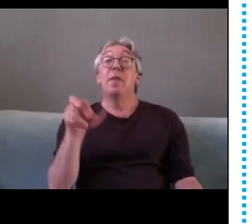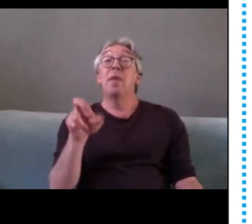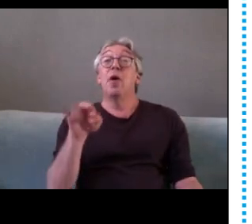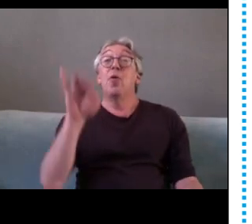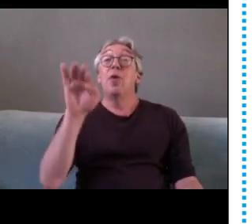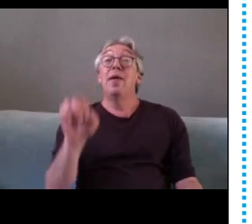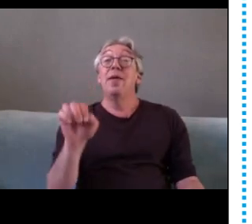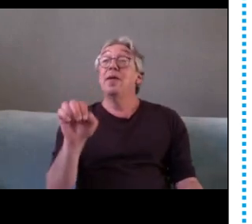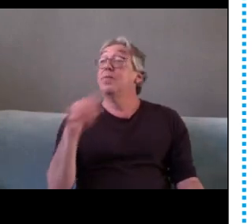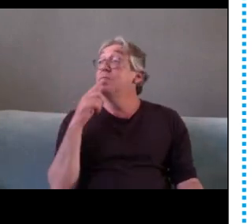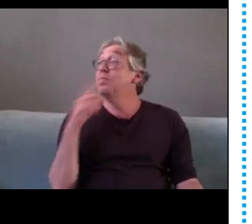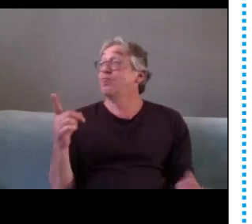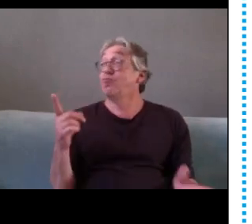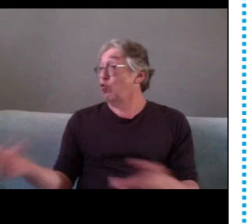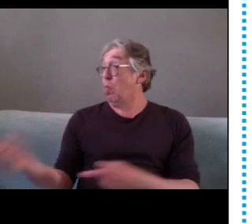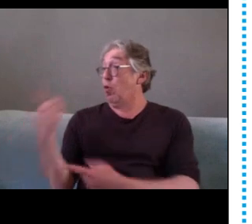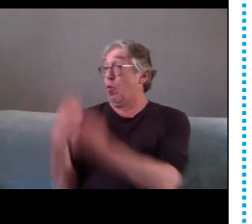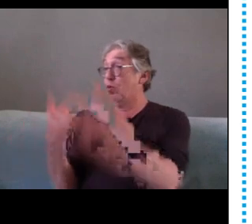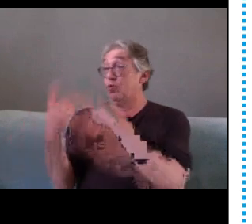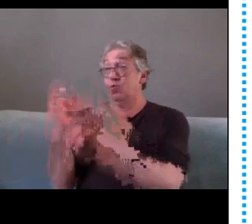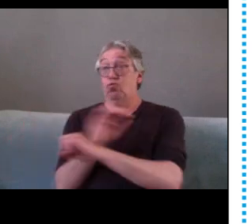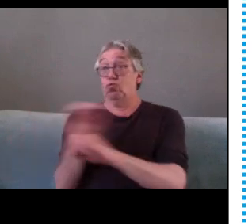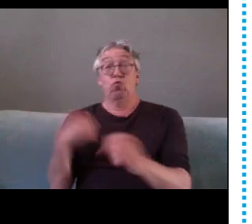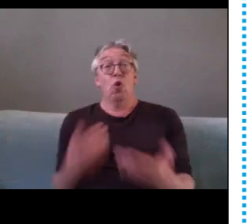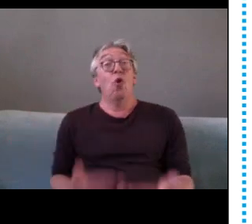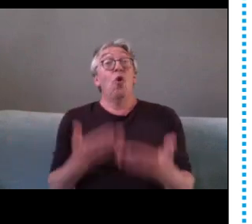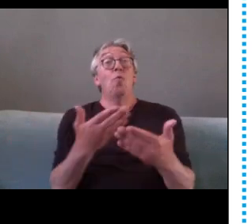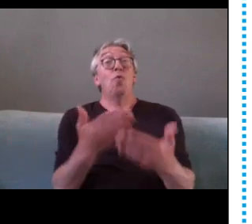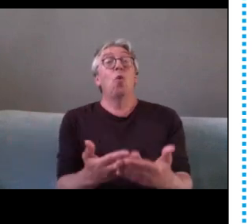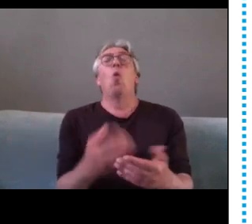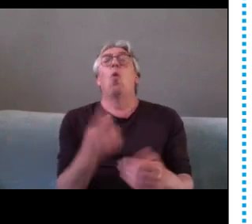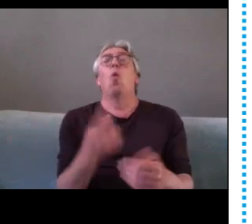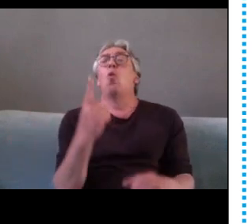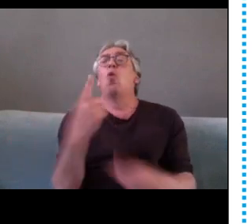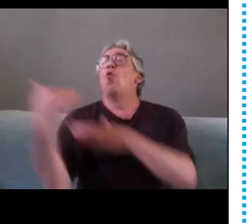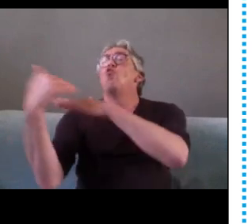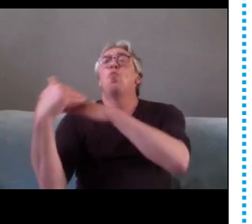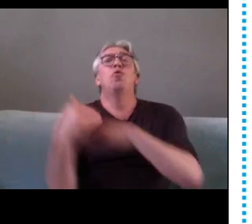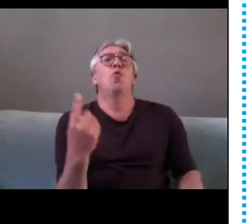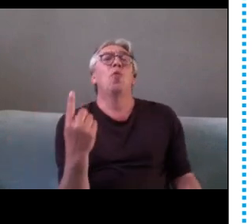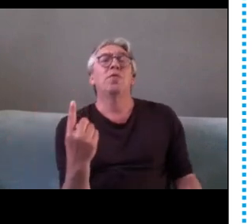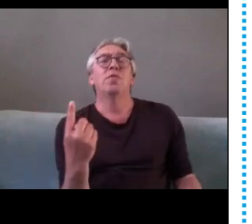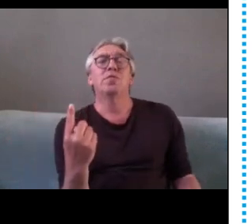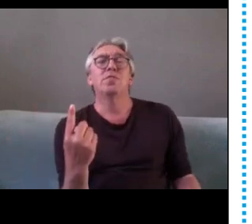so I suggest we continue. There was just one comment. Maybe you've experienced slight lagging